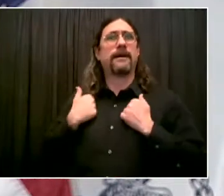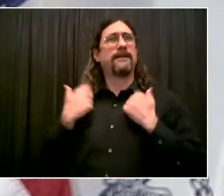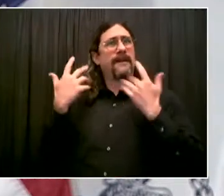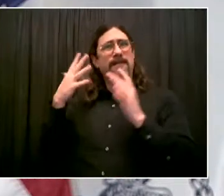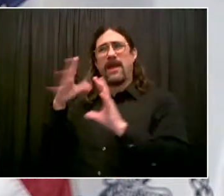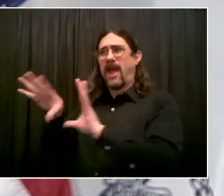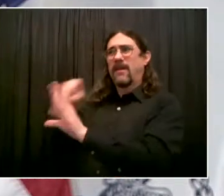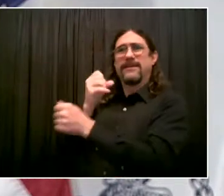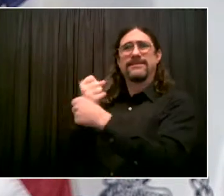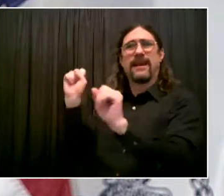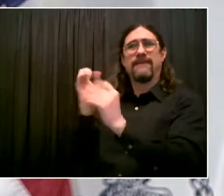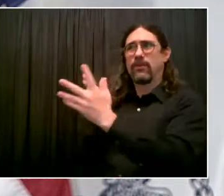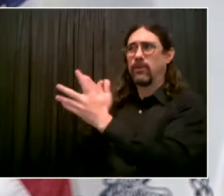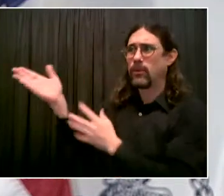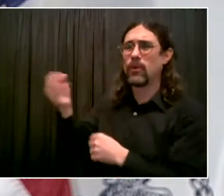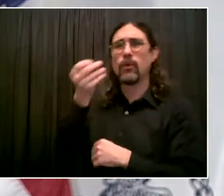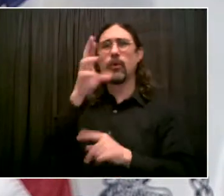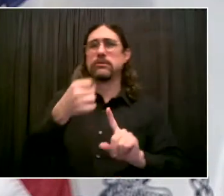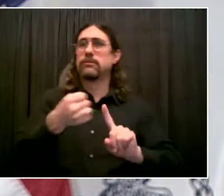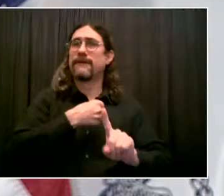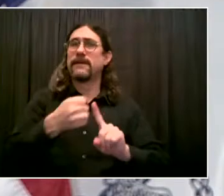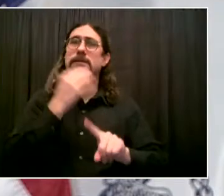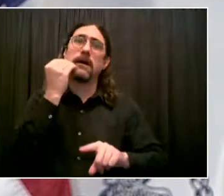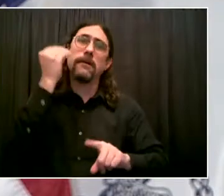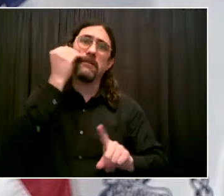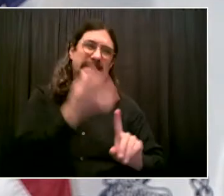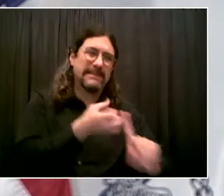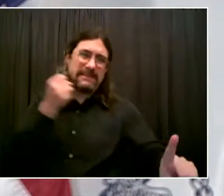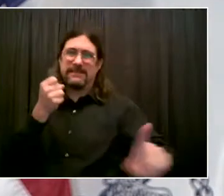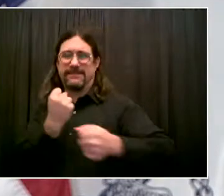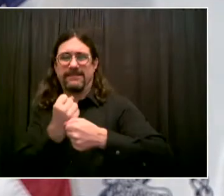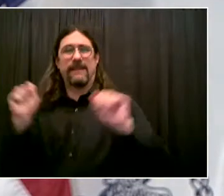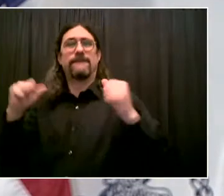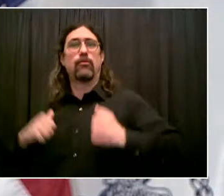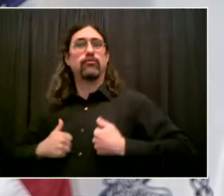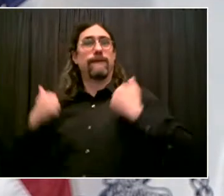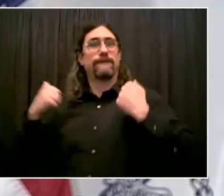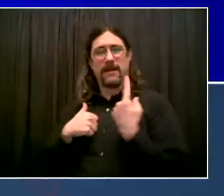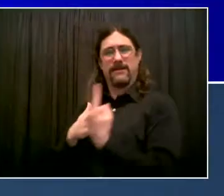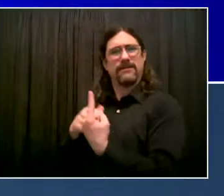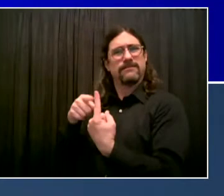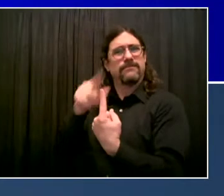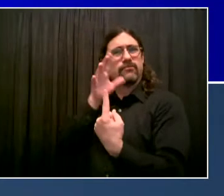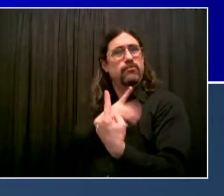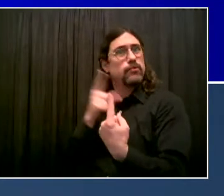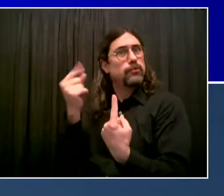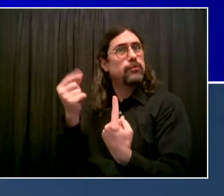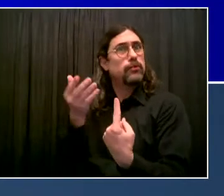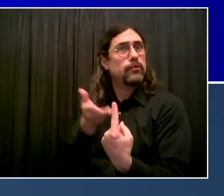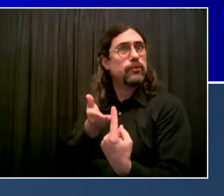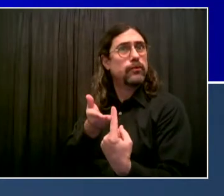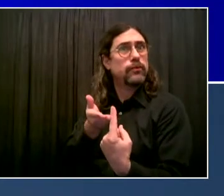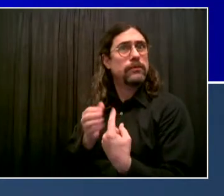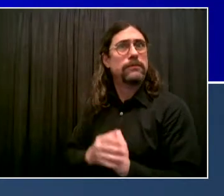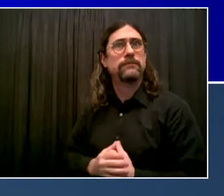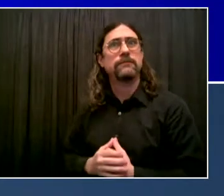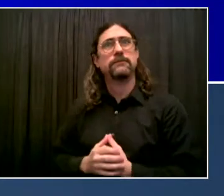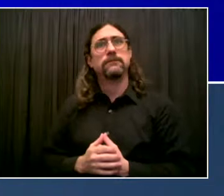SUPPORT THEEE SX WORKERS AND DO SOMETHING DIFFERENT, THE CONCEPTION N WE HAVE IN OUR LEGAL SYSTEM IS BROKEN. WE NEED TO CHAANGE IT.